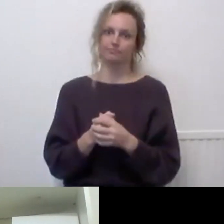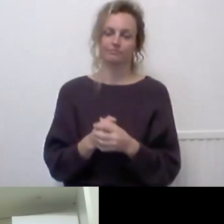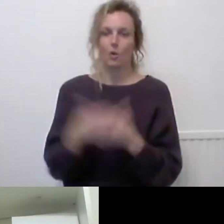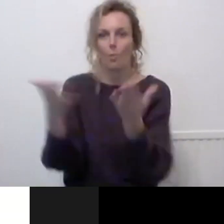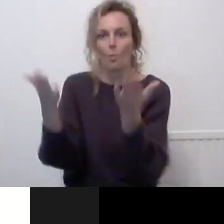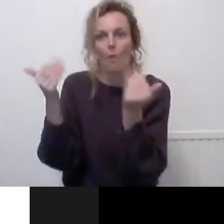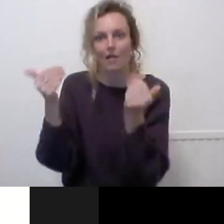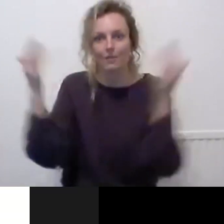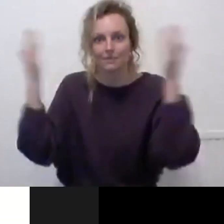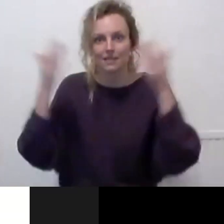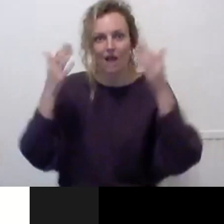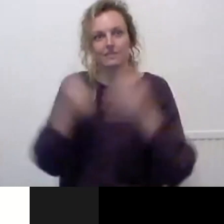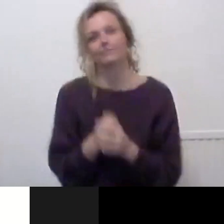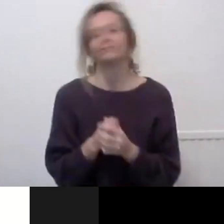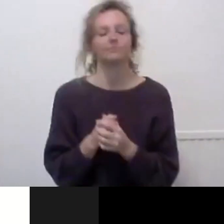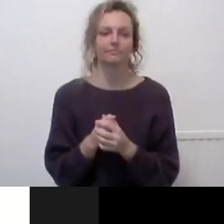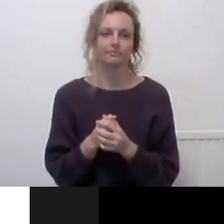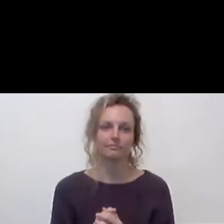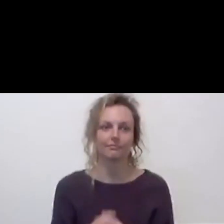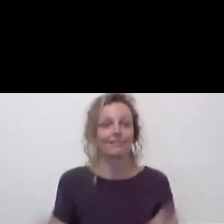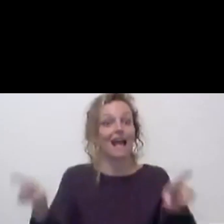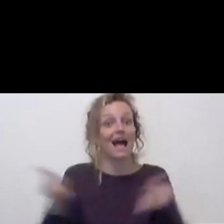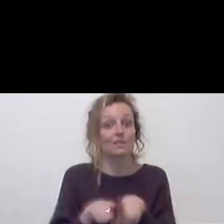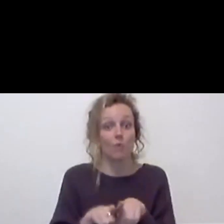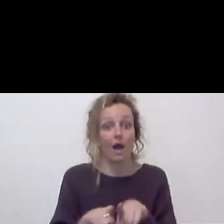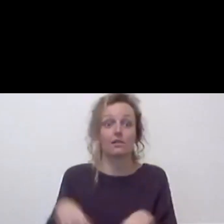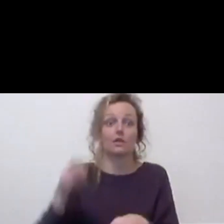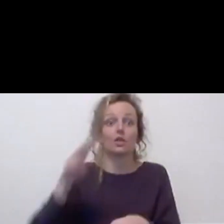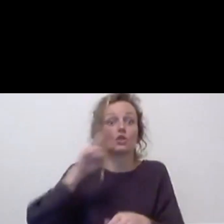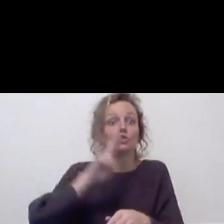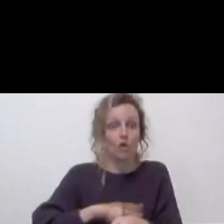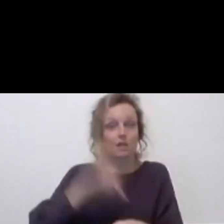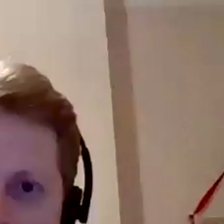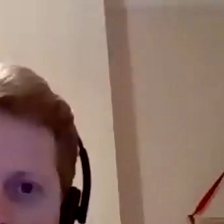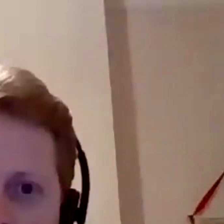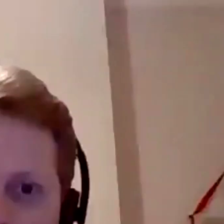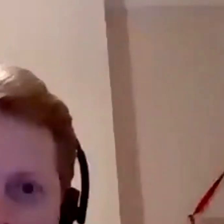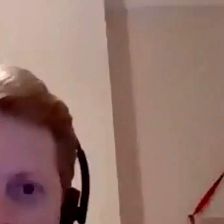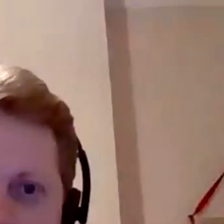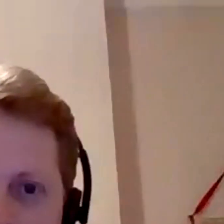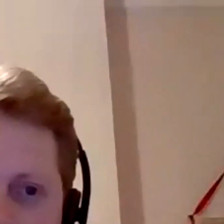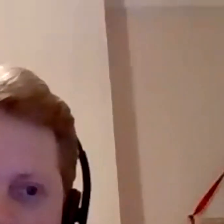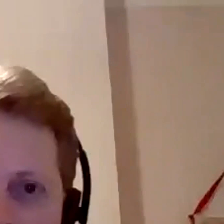Dr. Charlie kenward is the clinical lead for research and improvement at Bristol North